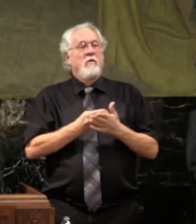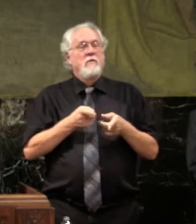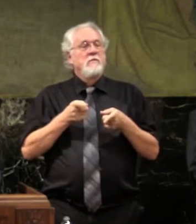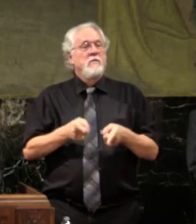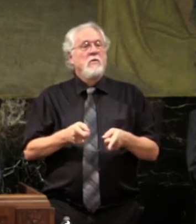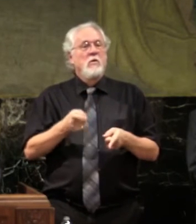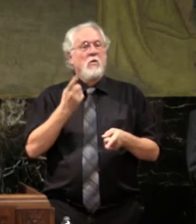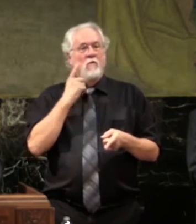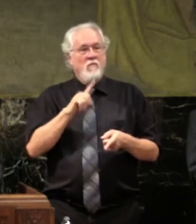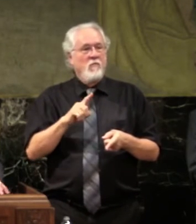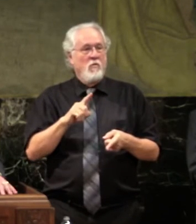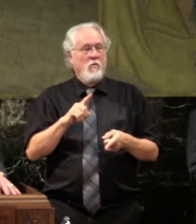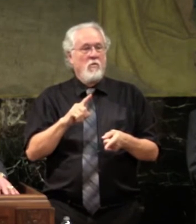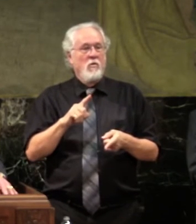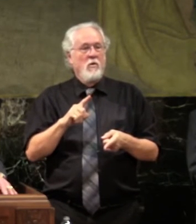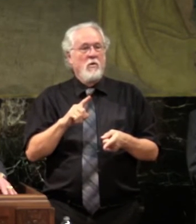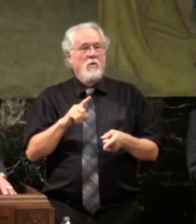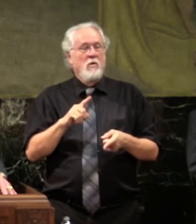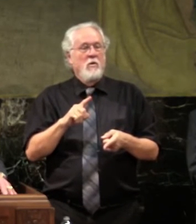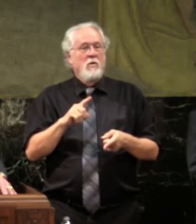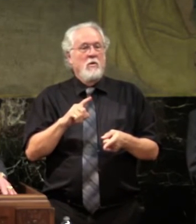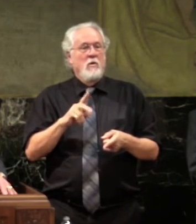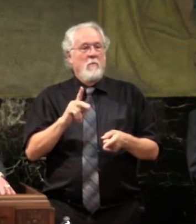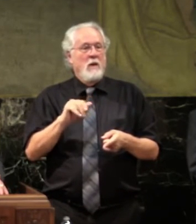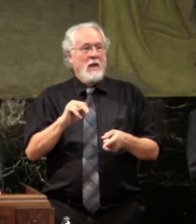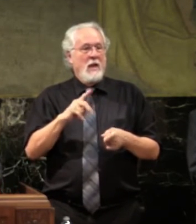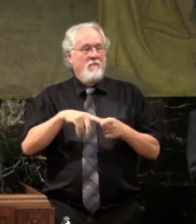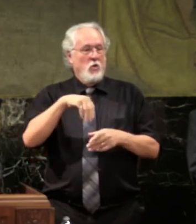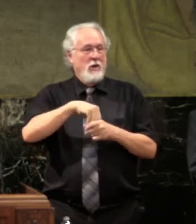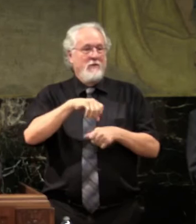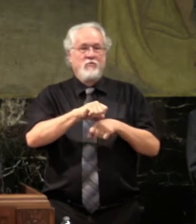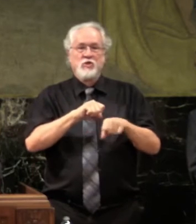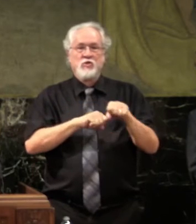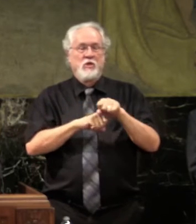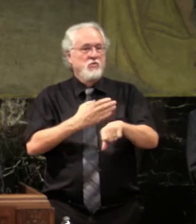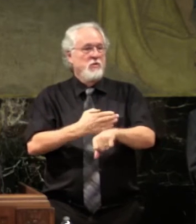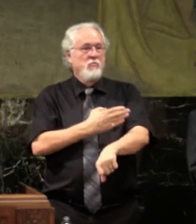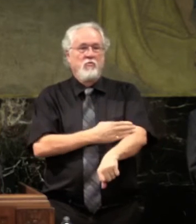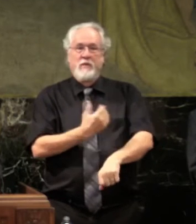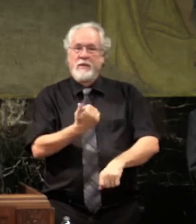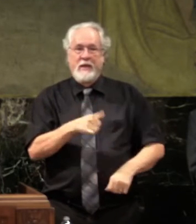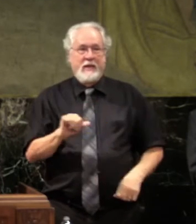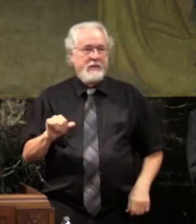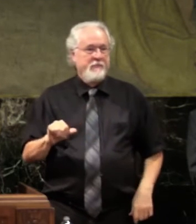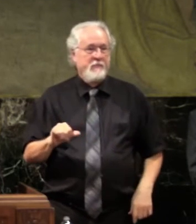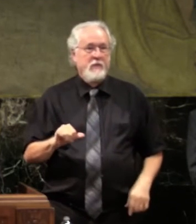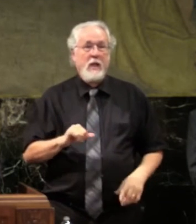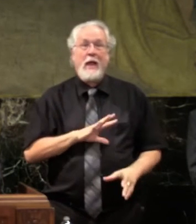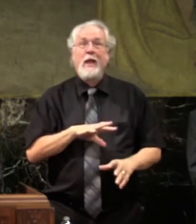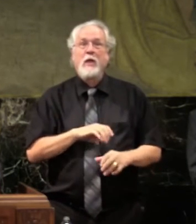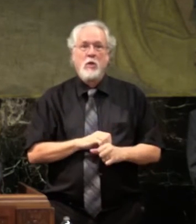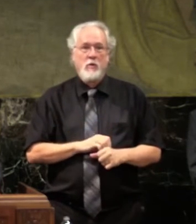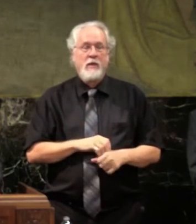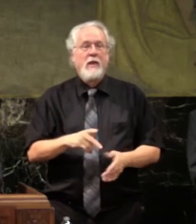the plan that we're talking about today for infrastructure improvements of any kind including paying the estimated 93